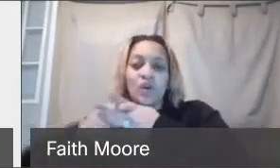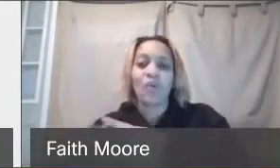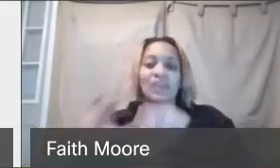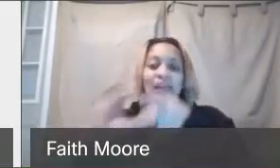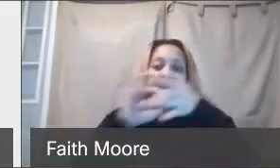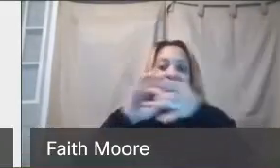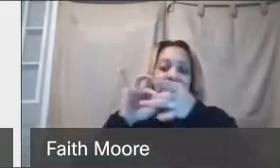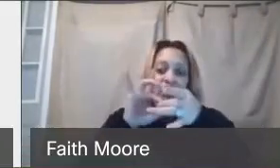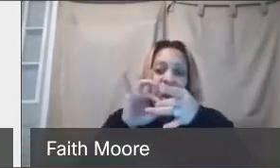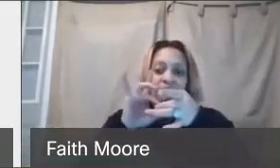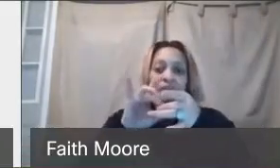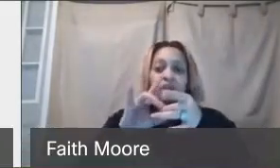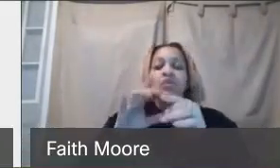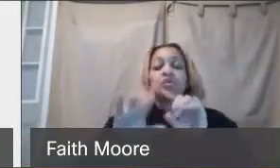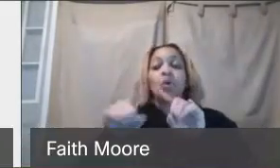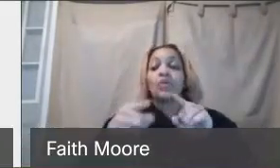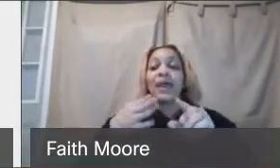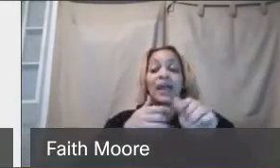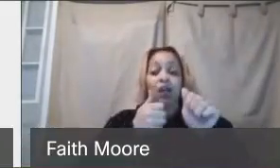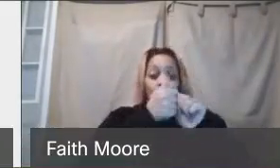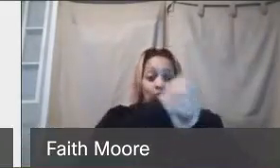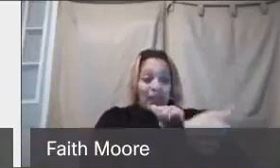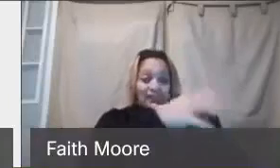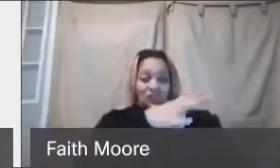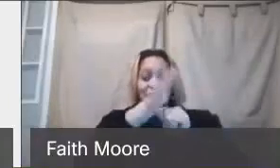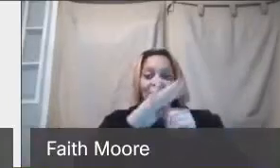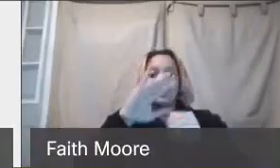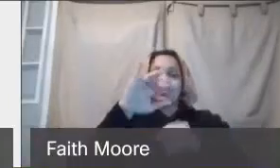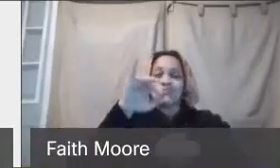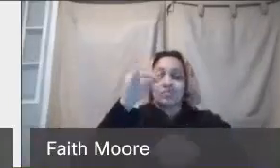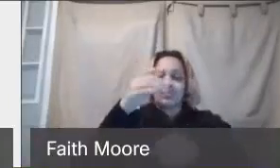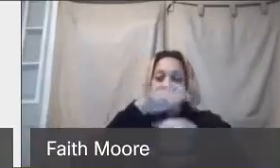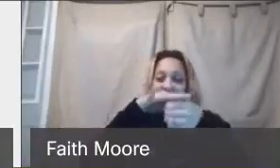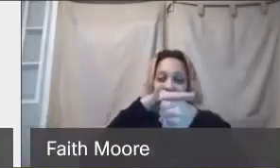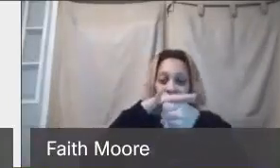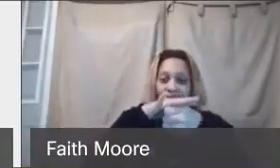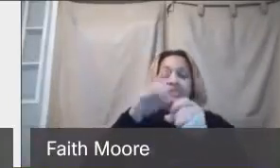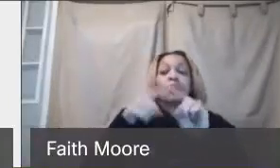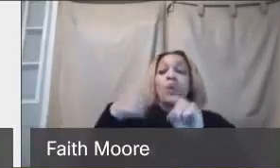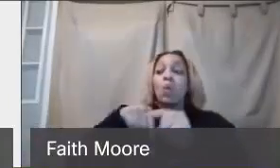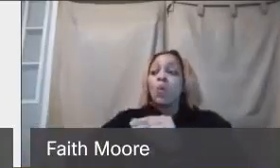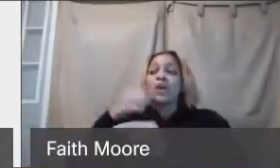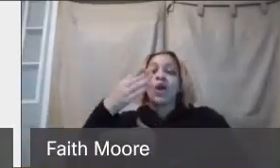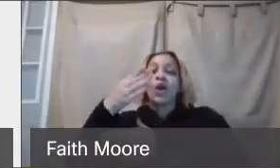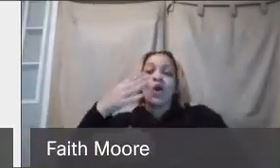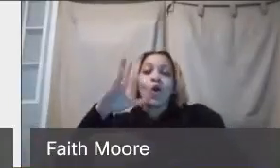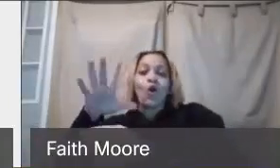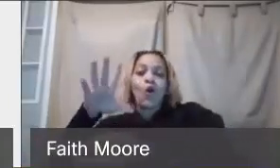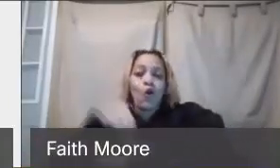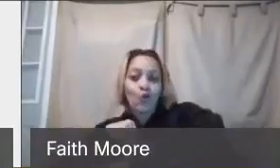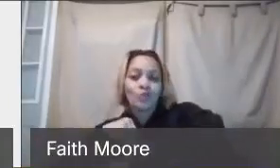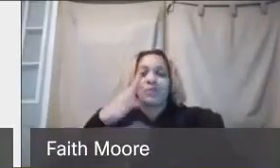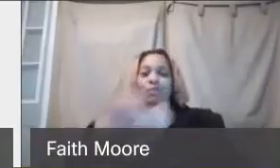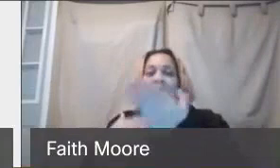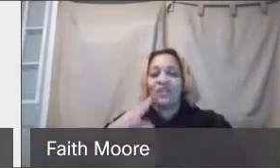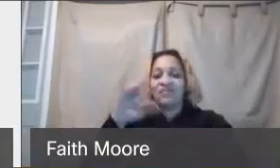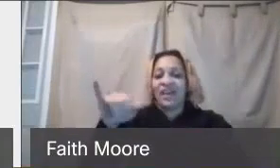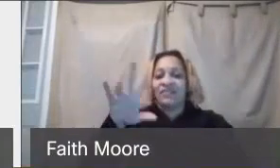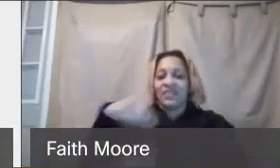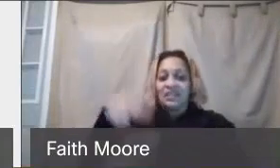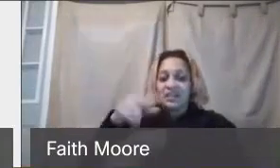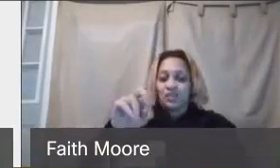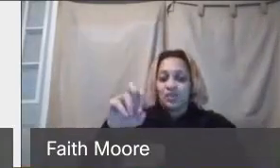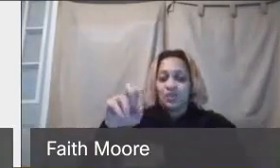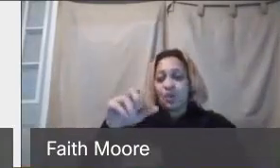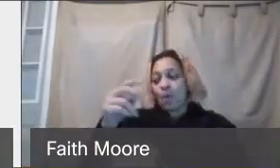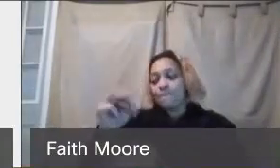Is trustor, jurisdictional national park service maintains a portion of 15 street and then the district of Columbia maintains another portion and we'll talk about that.